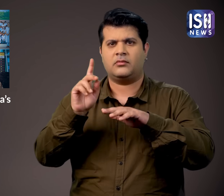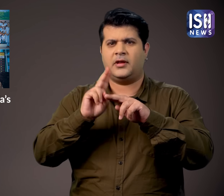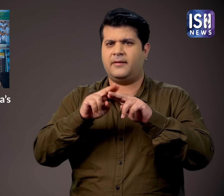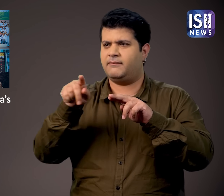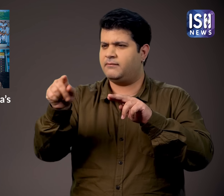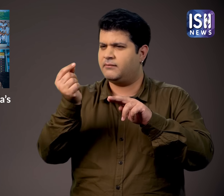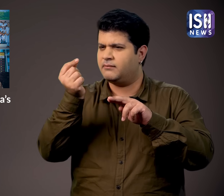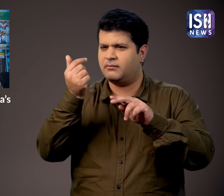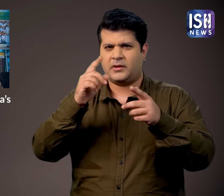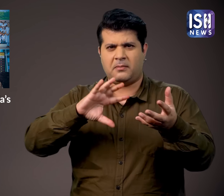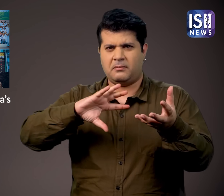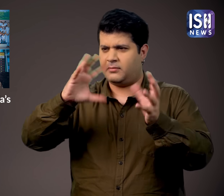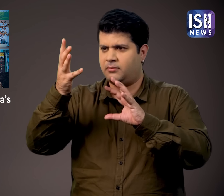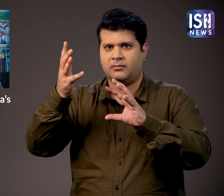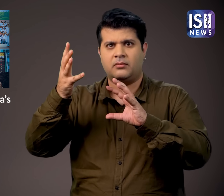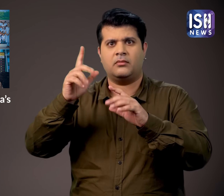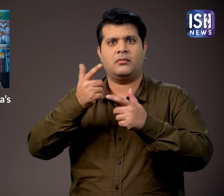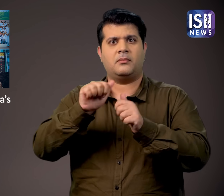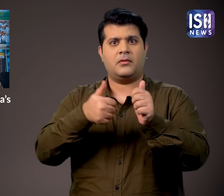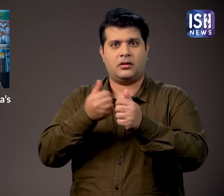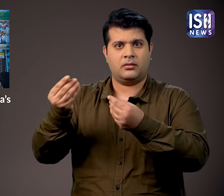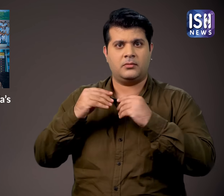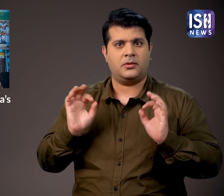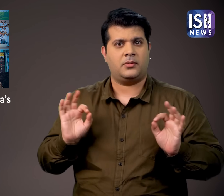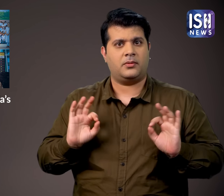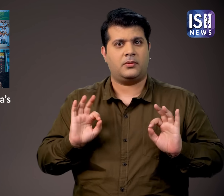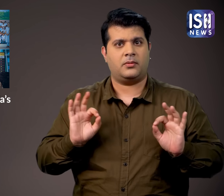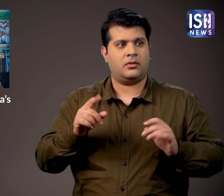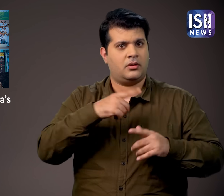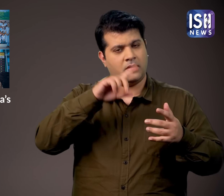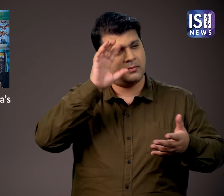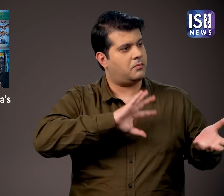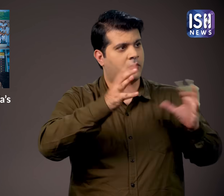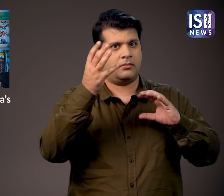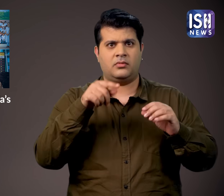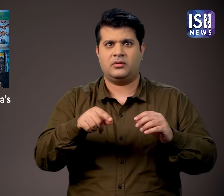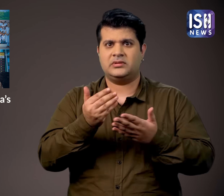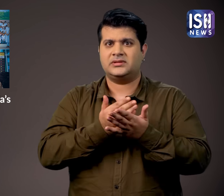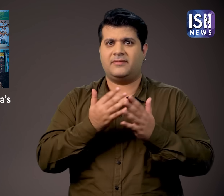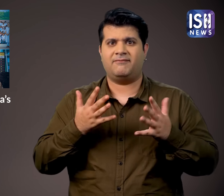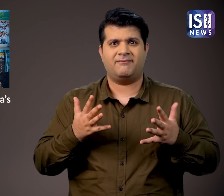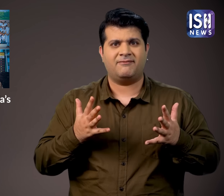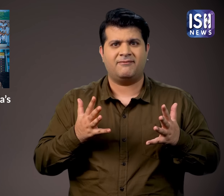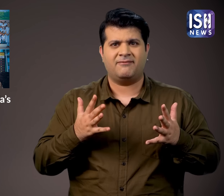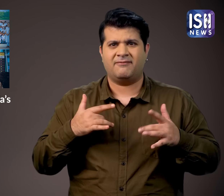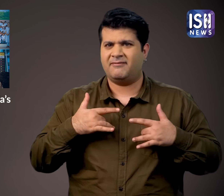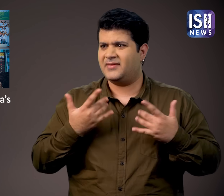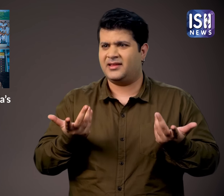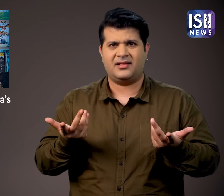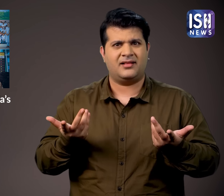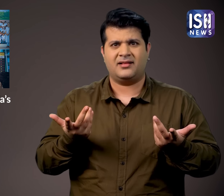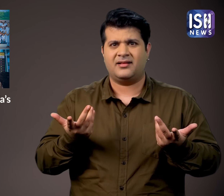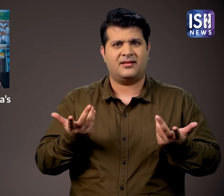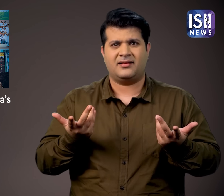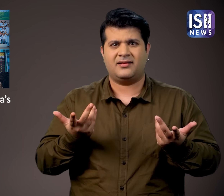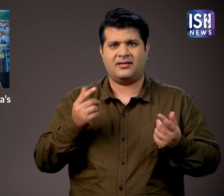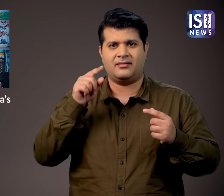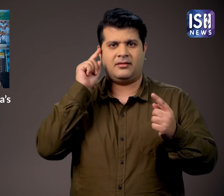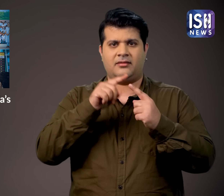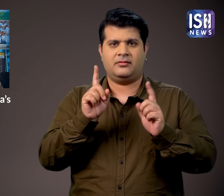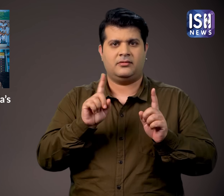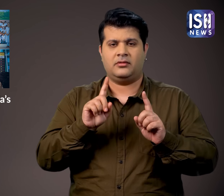If it stumbles, there is no backup. The public has nowhere to turn. This is unsafe and unacceptable.